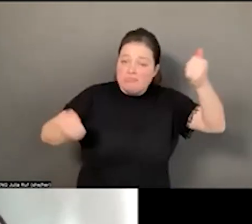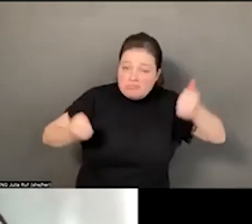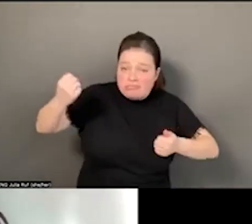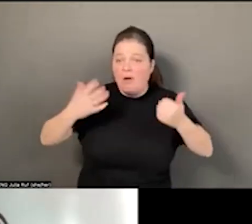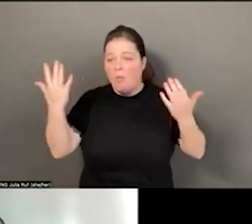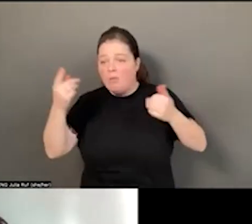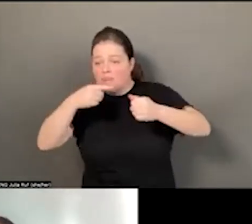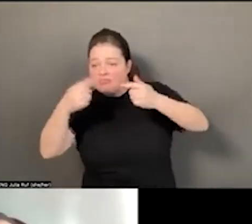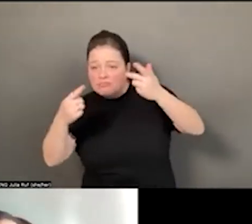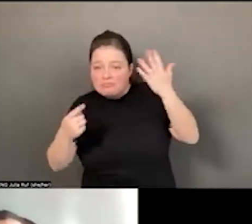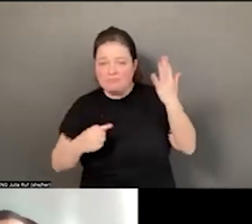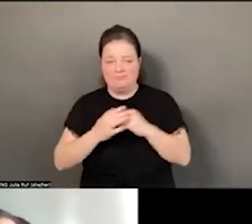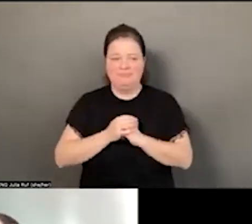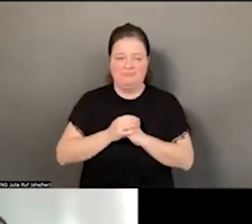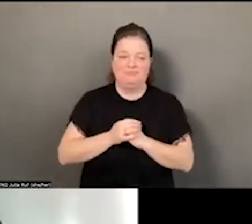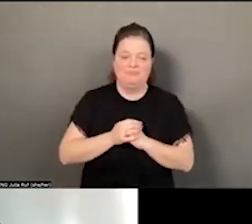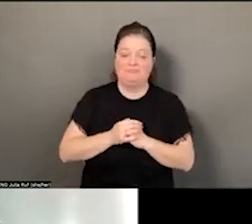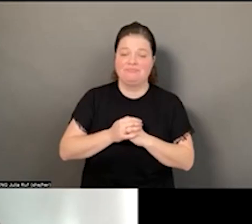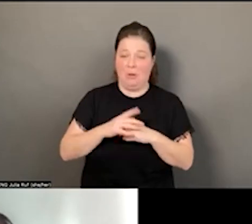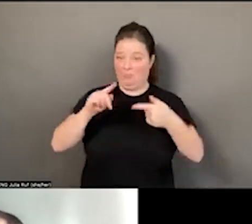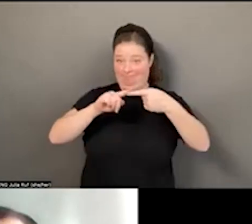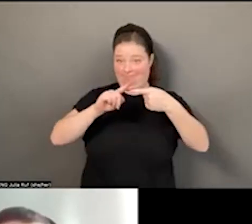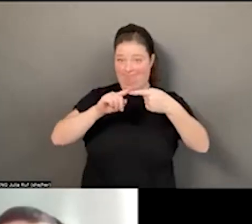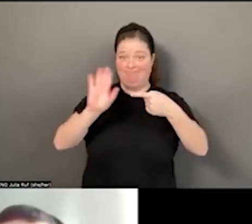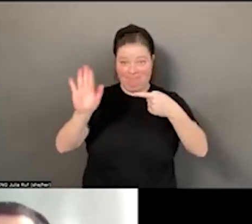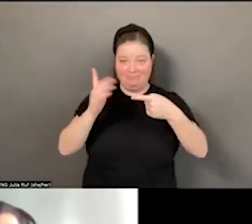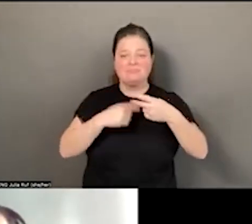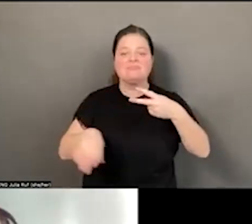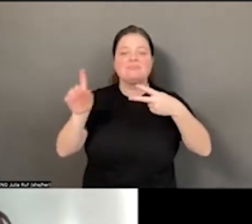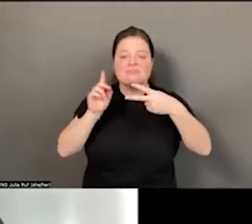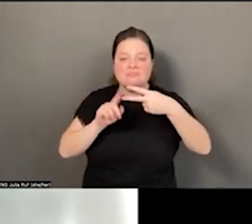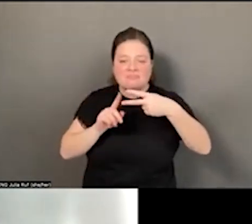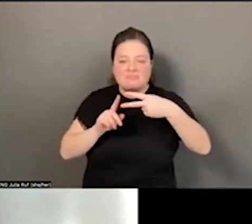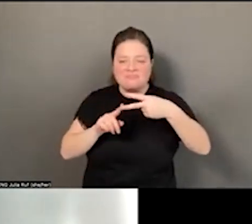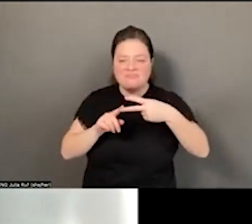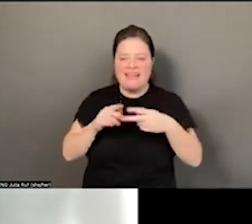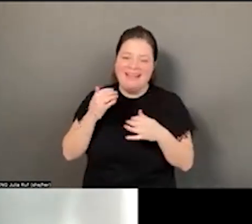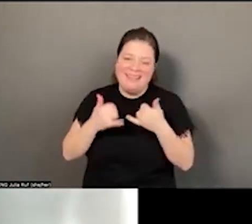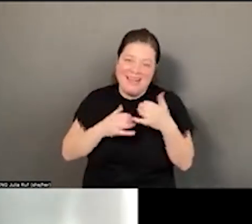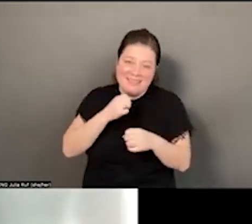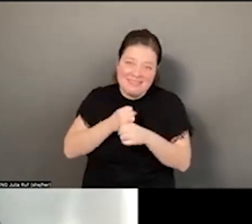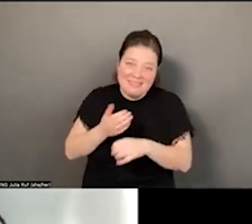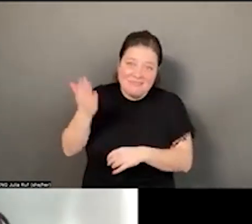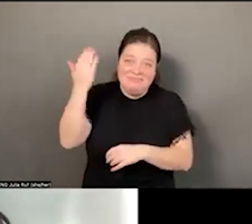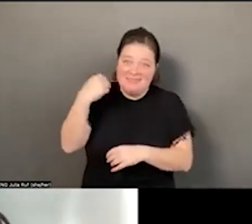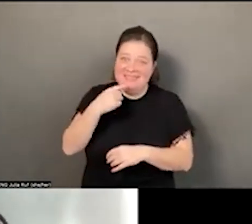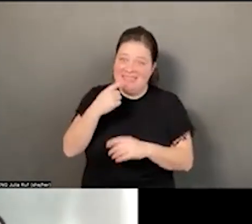The other big flagship initiative that was promised for last year, but it has not yet started,